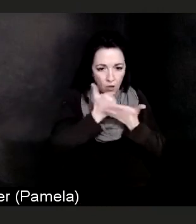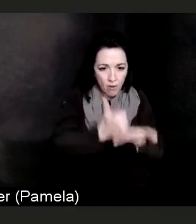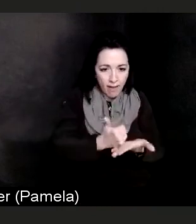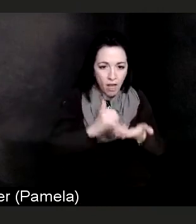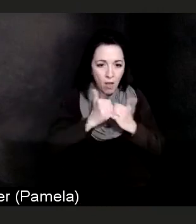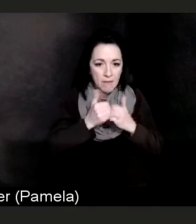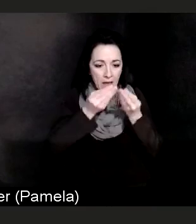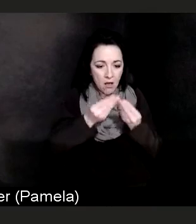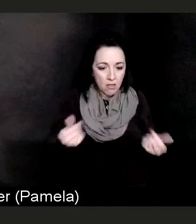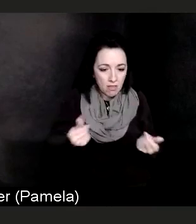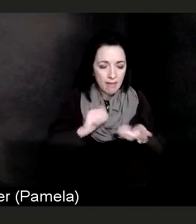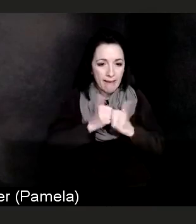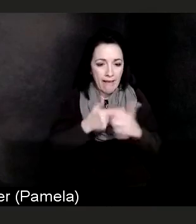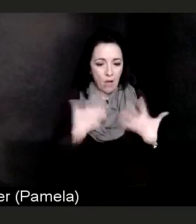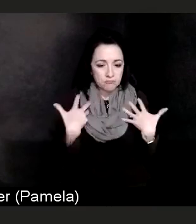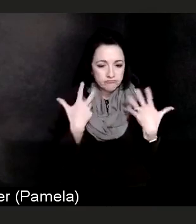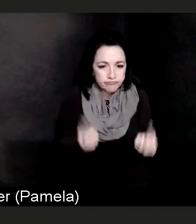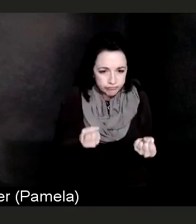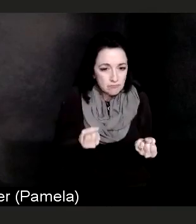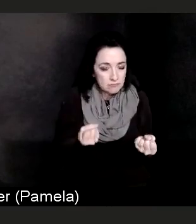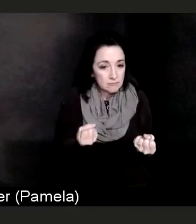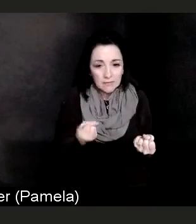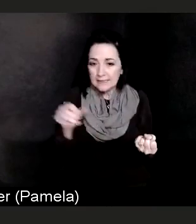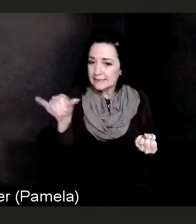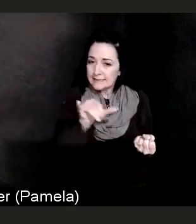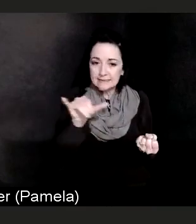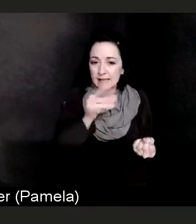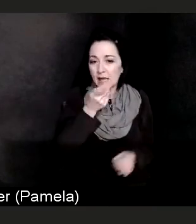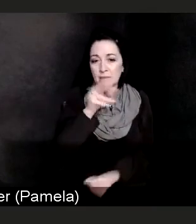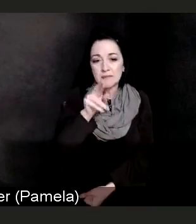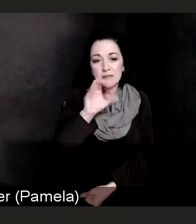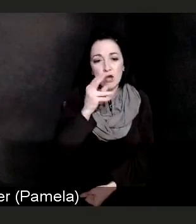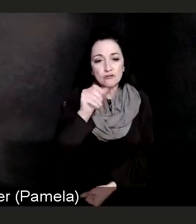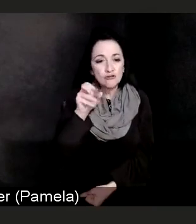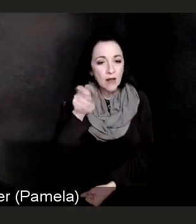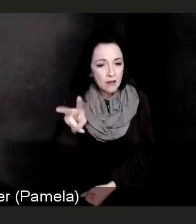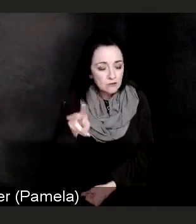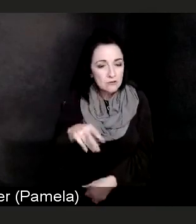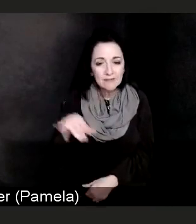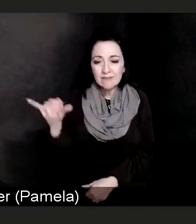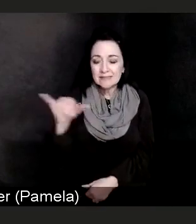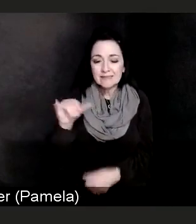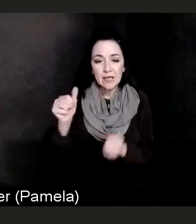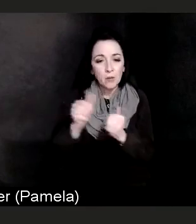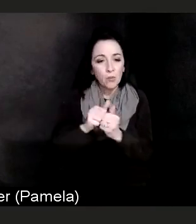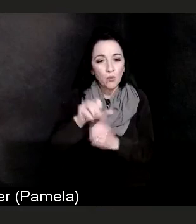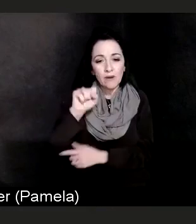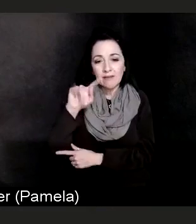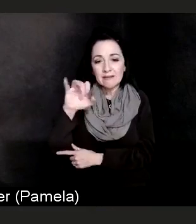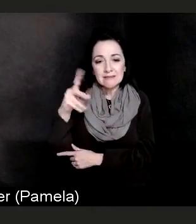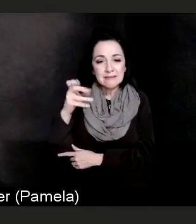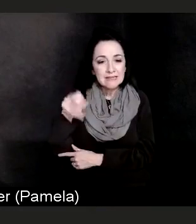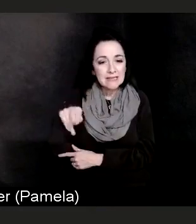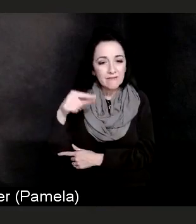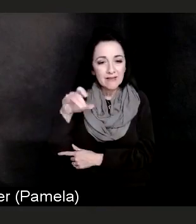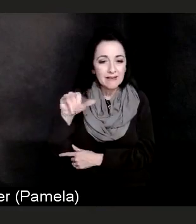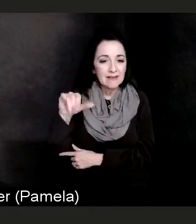with people like Dr. Chasanov, with people like Stephen Geiser, managing you know, all the vaccination process,